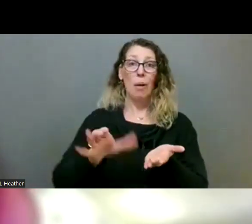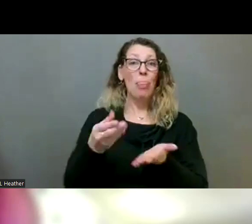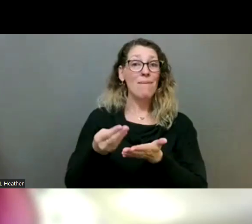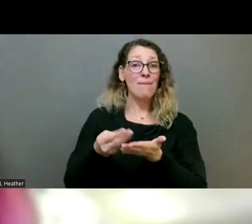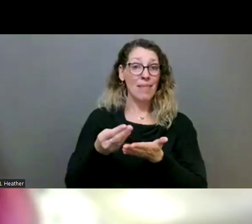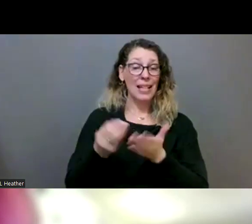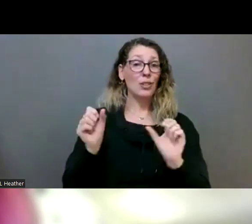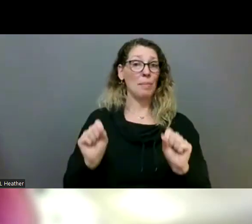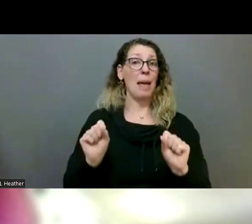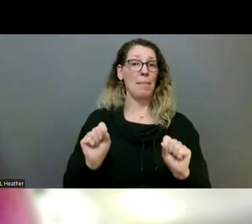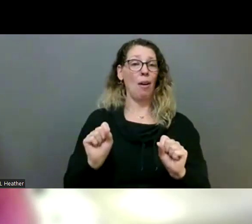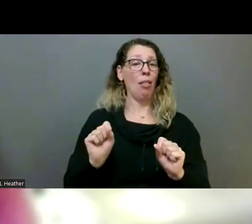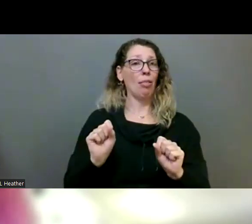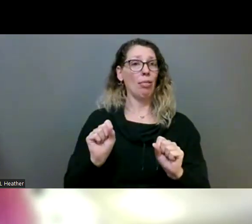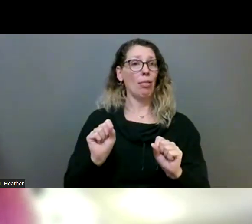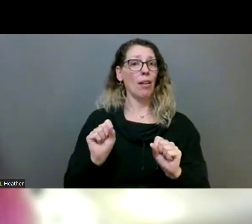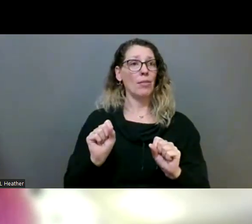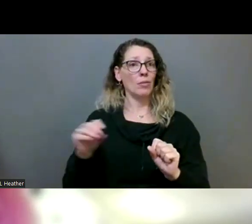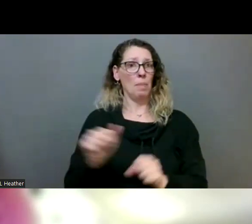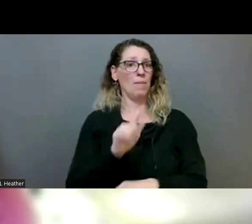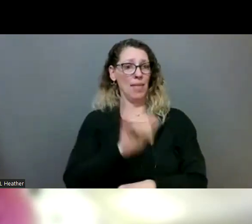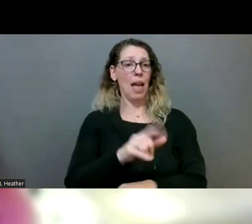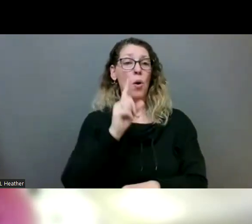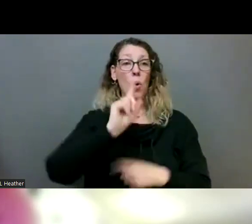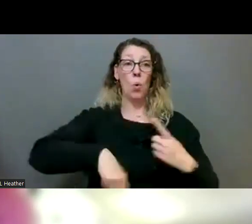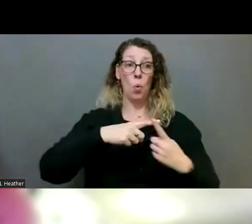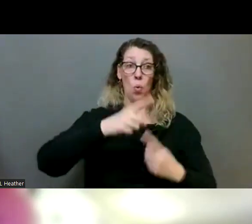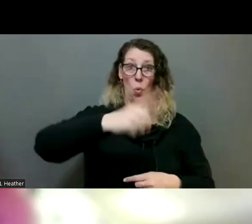able to fund that because when those kids are getting those connections,